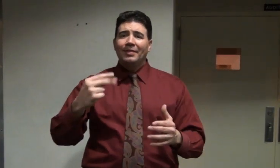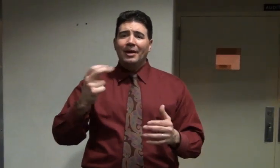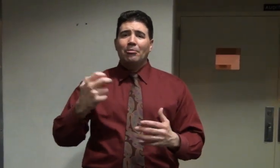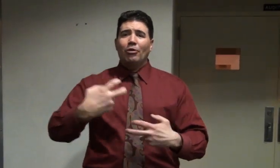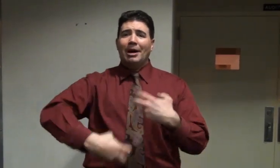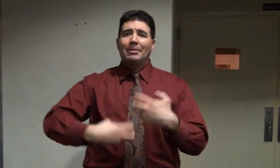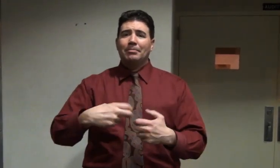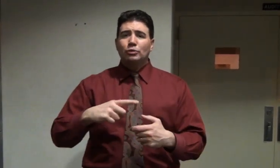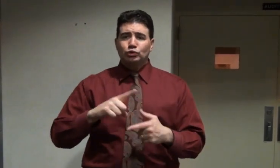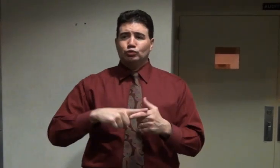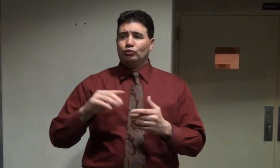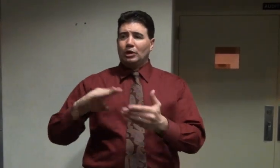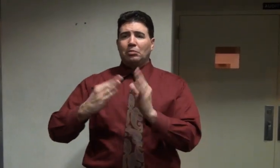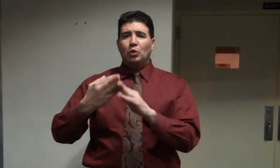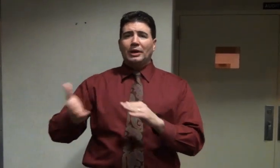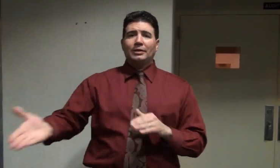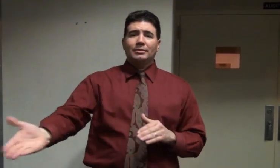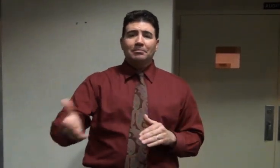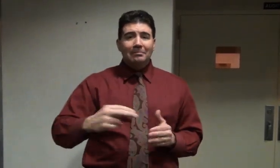Then, leave the problem to the community.